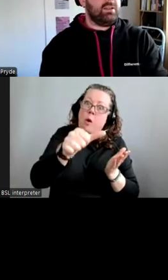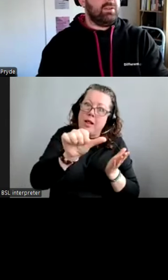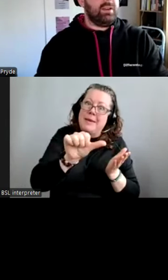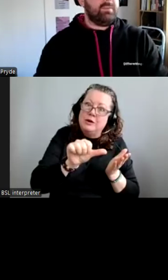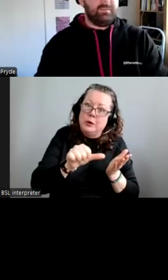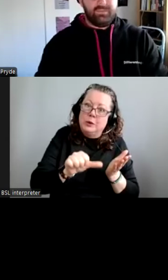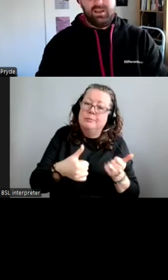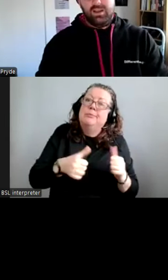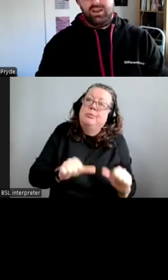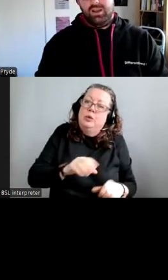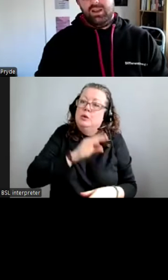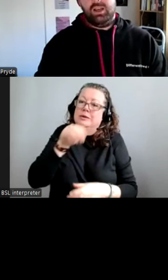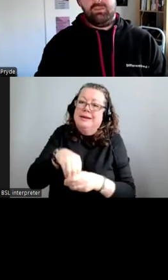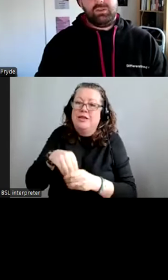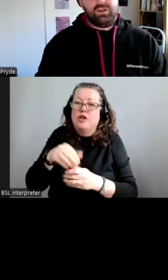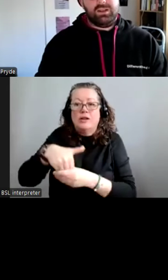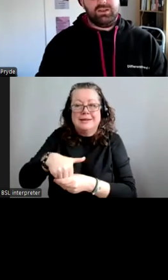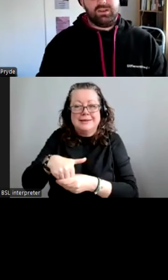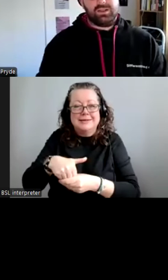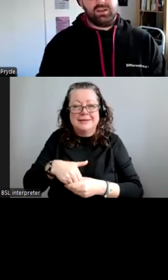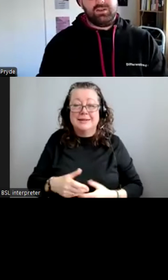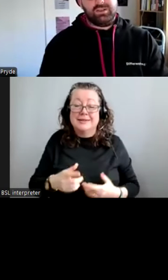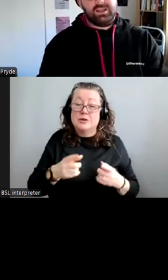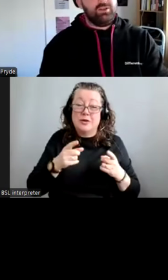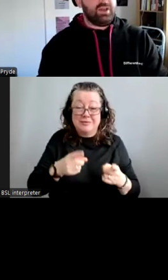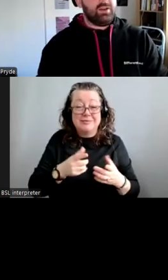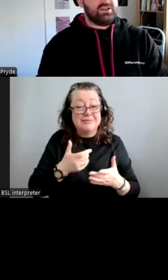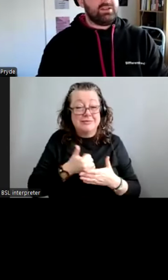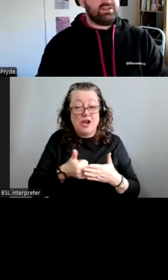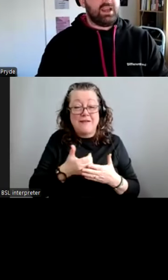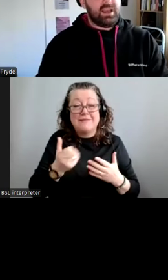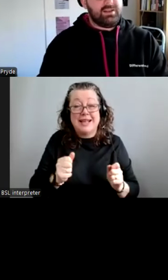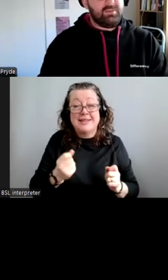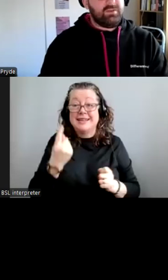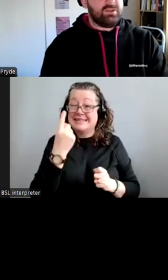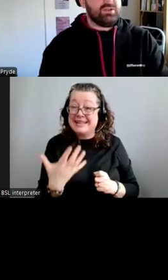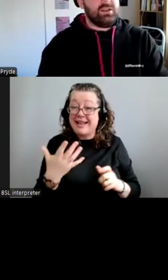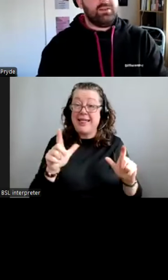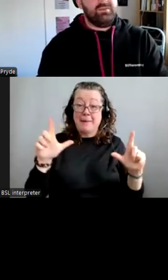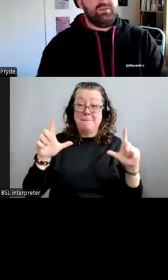to the content. What we find here is that on single pages, it can be frustrating.